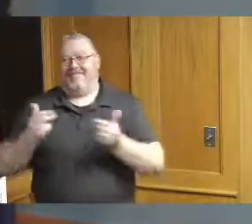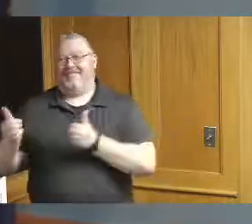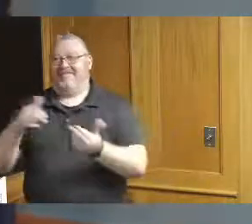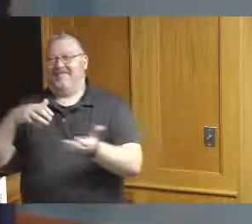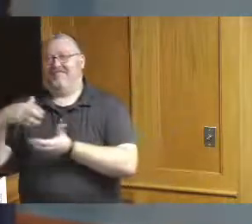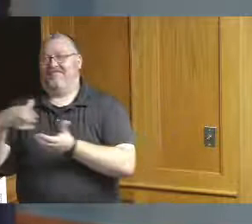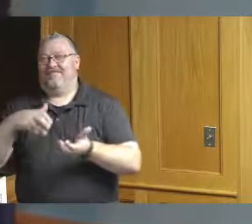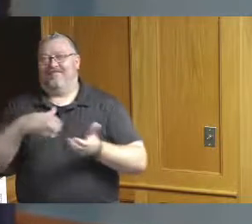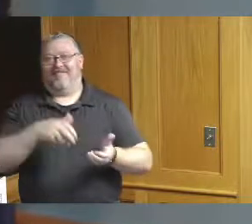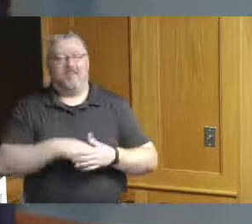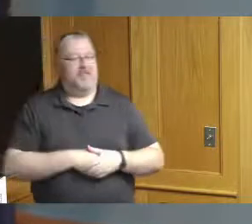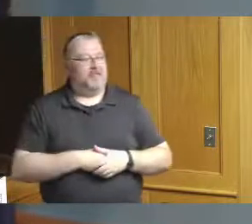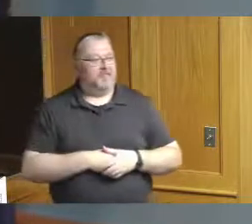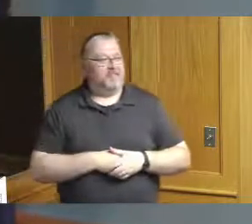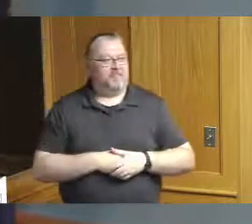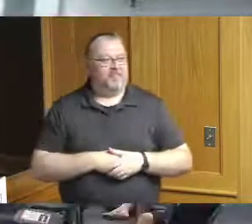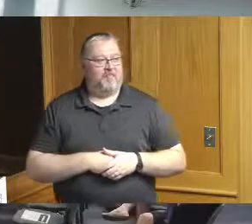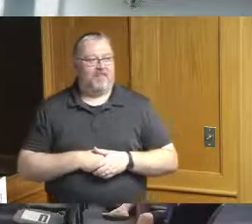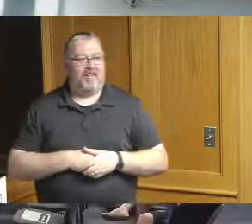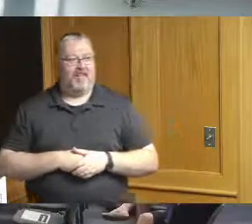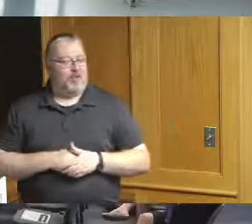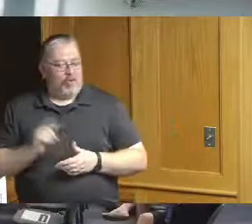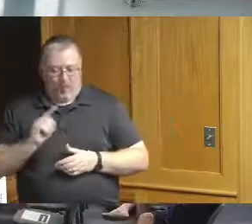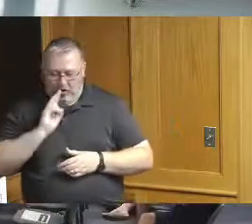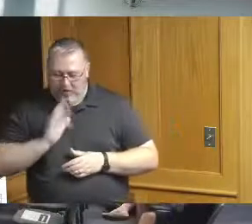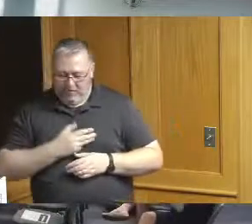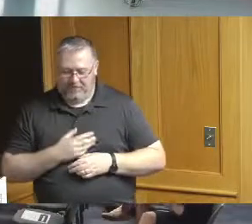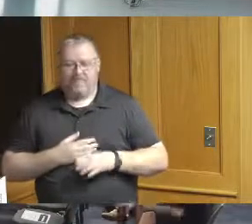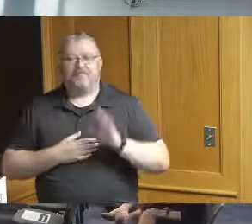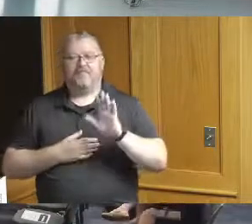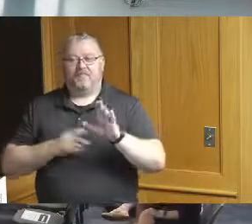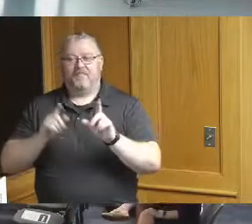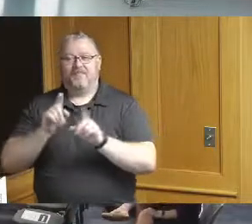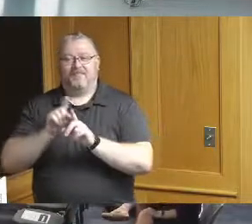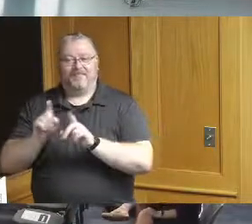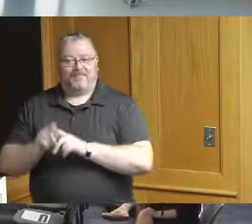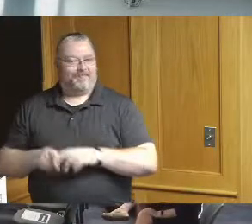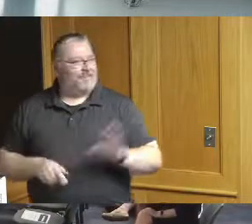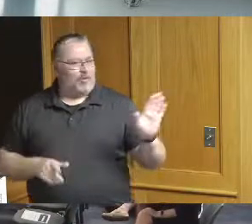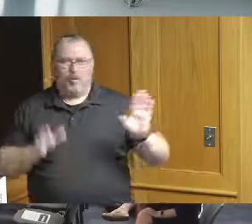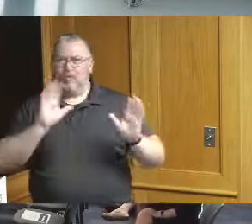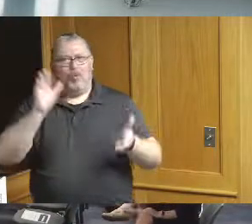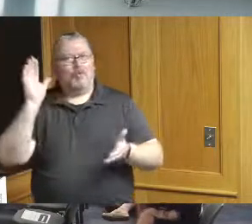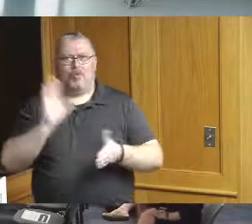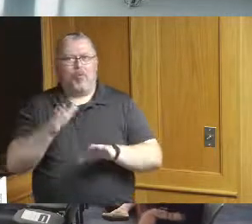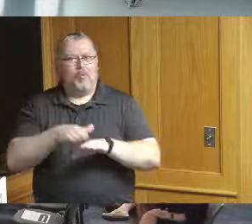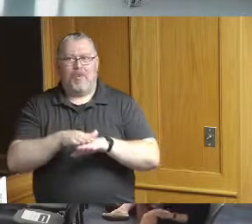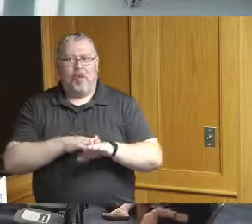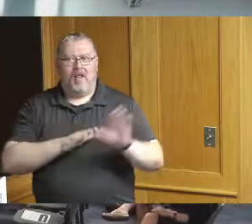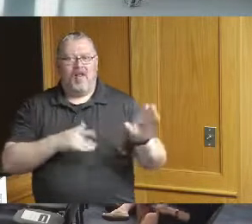okay yeah so where are we also I'm on the screen so don't slow down okay the summary of proposed